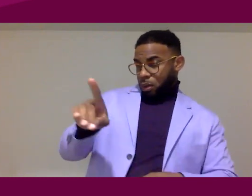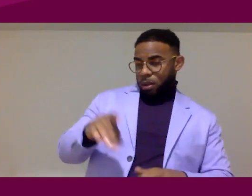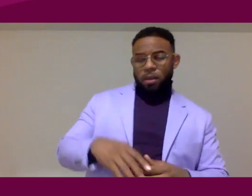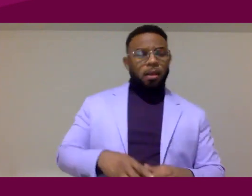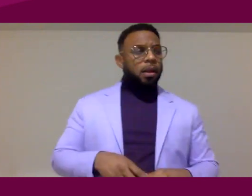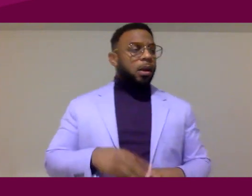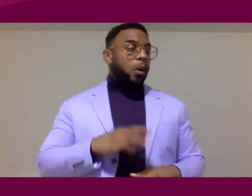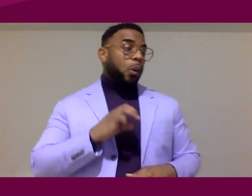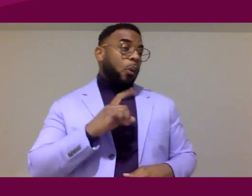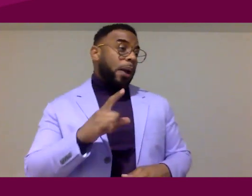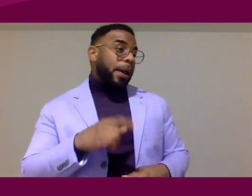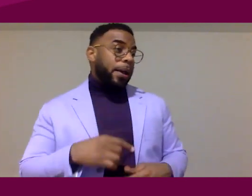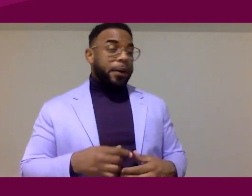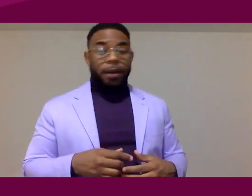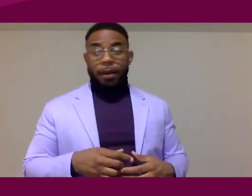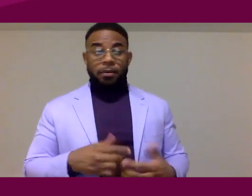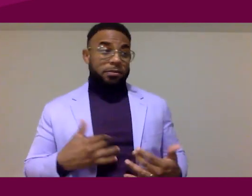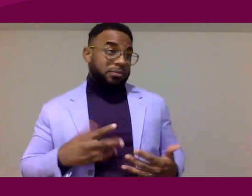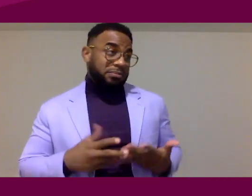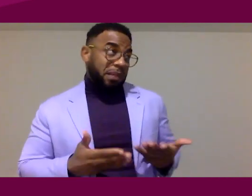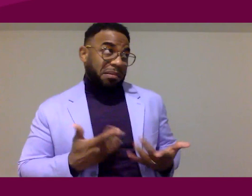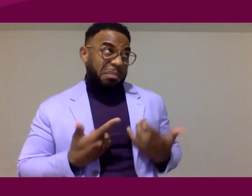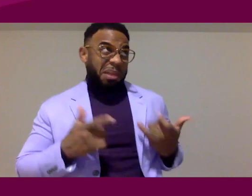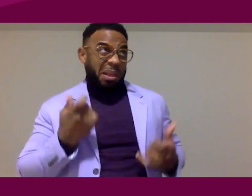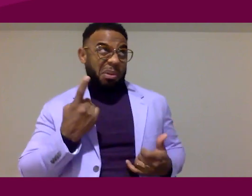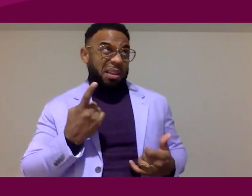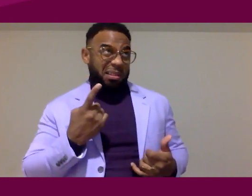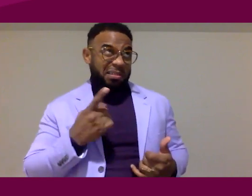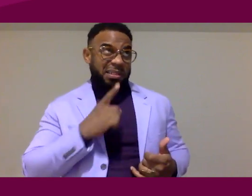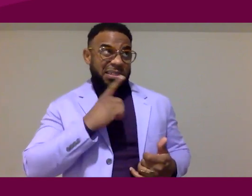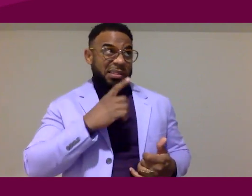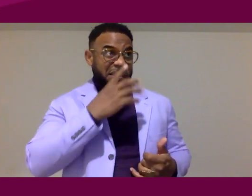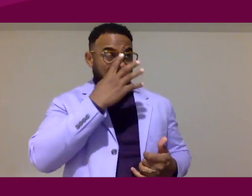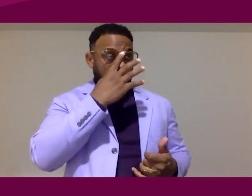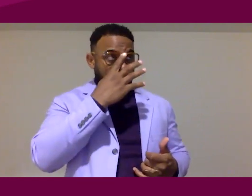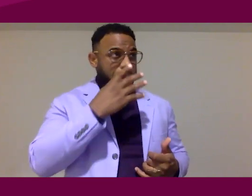Deborah Kaplan: Well, probably the biggest one is more and